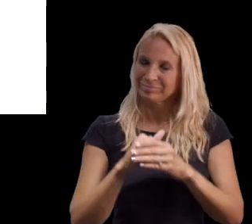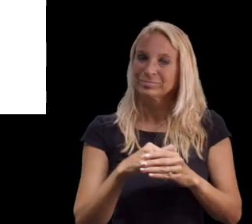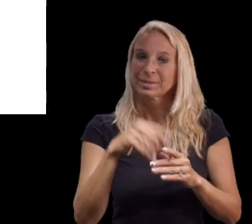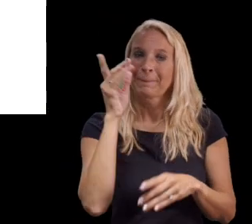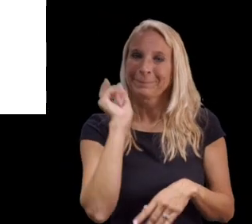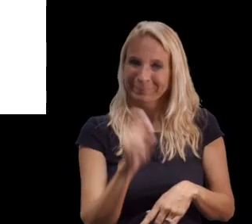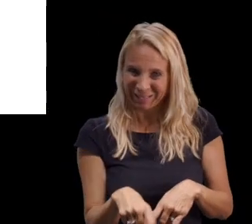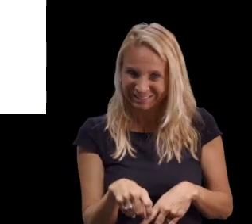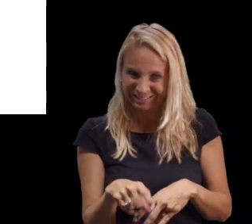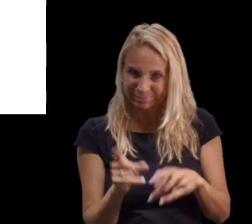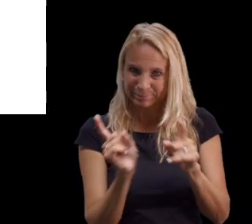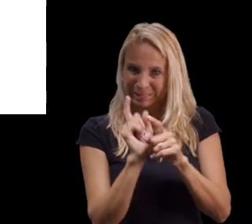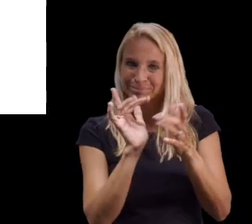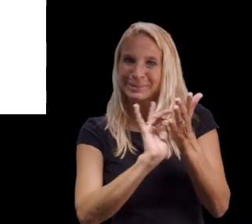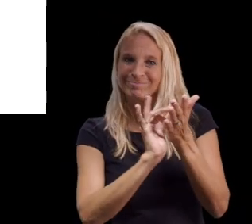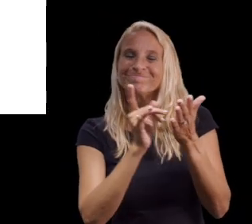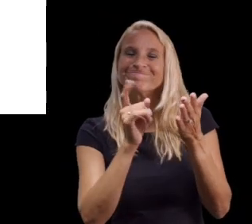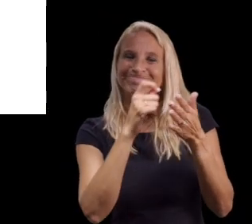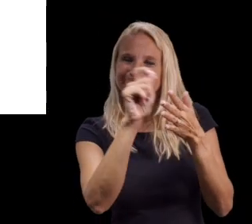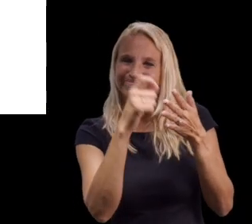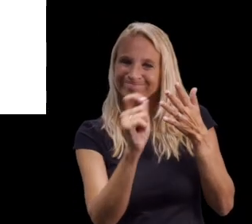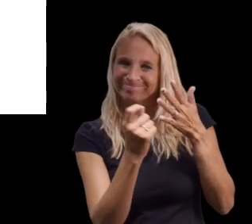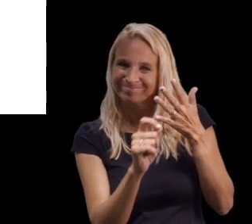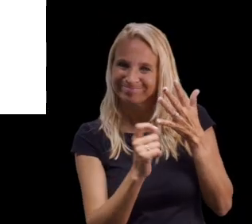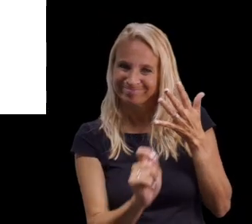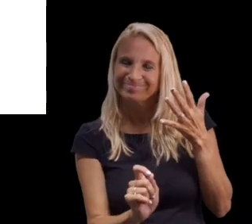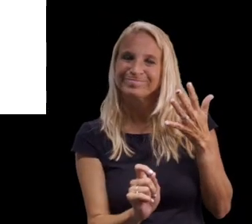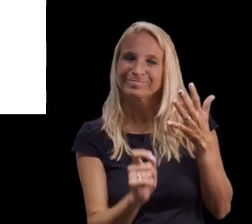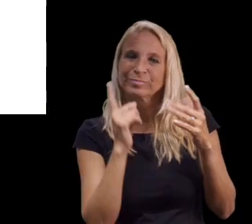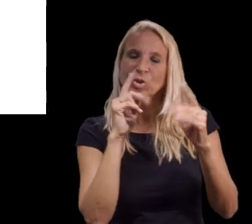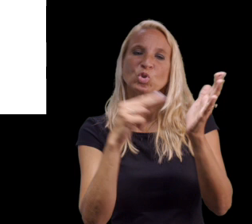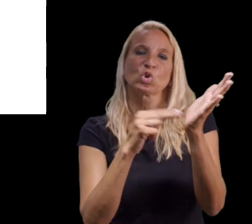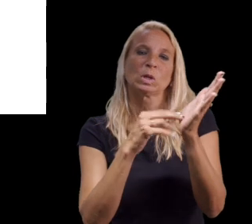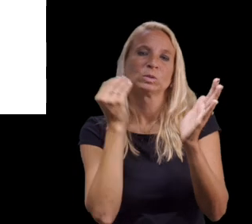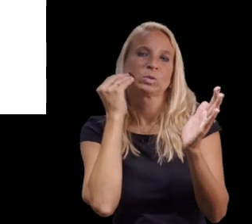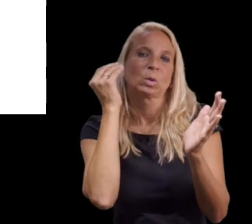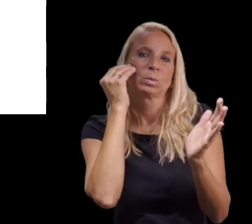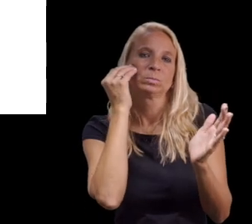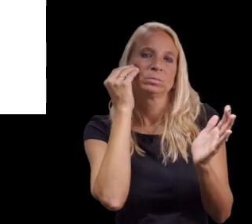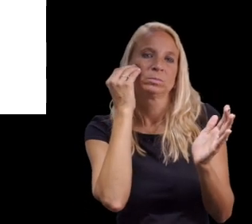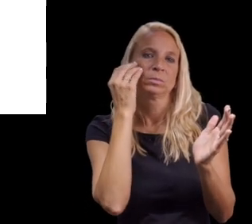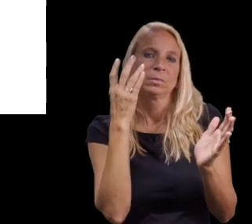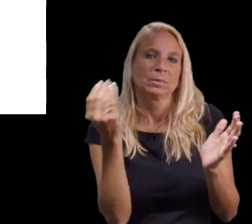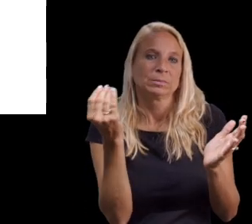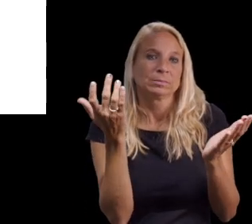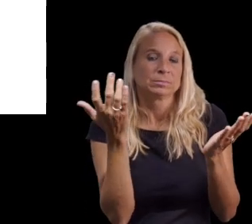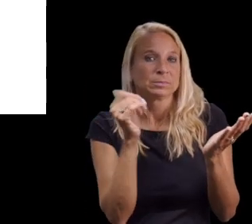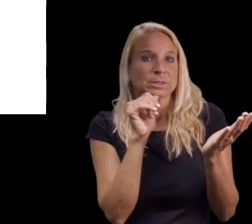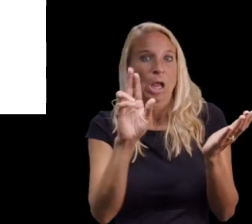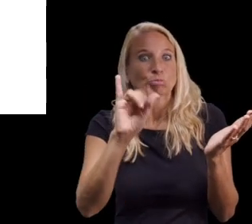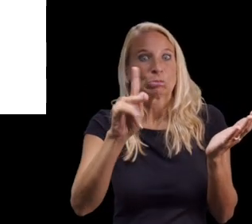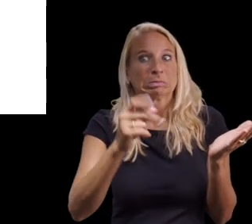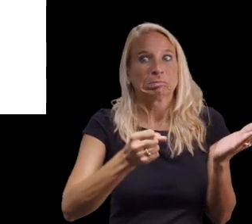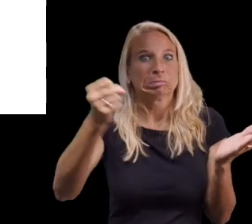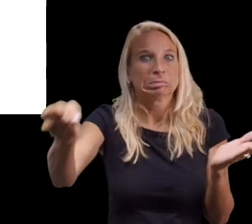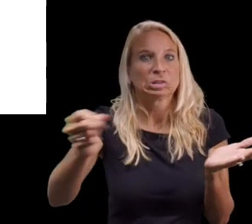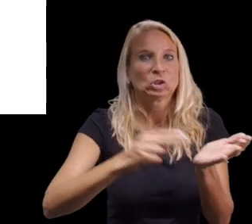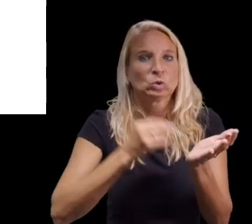You must meet medical necessity criteria for a nursing home care and be at risk of being placed in a nursing home.